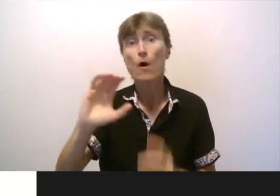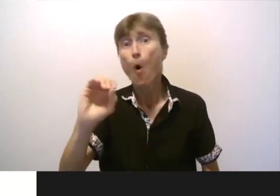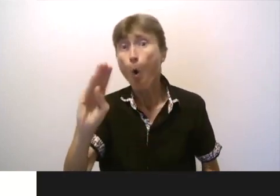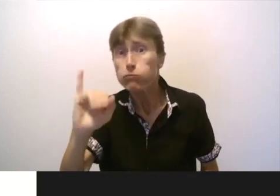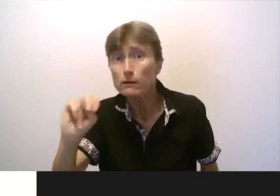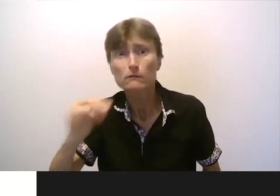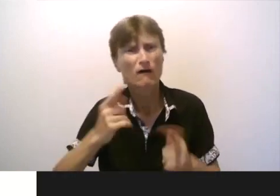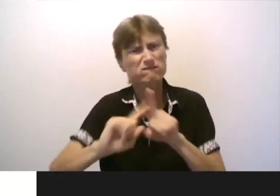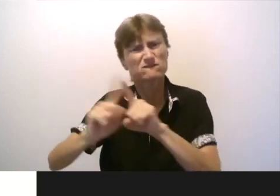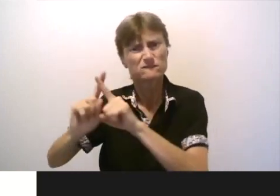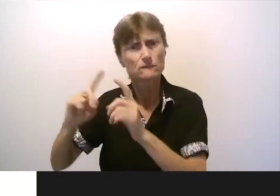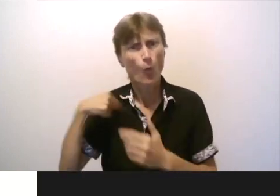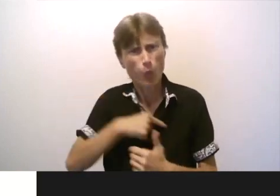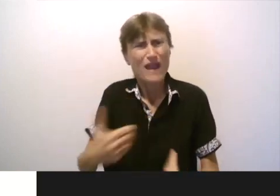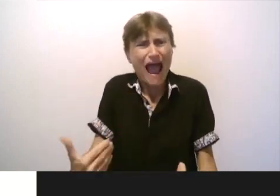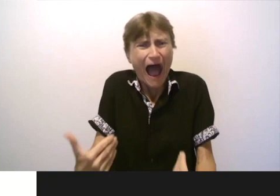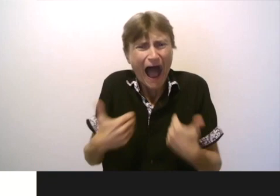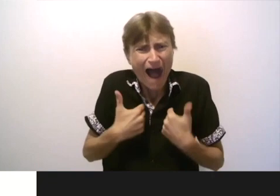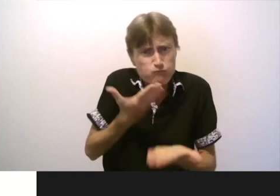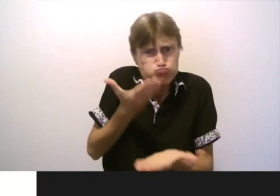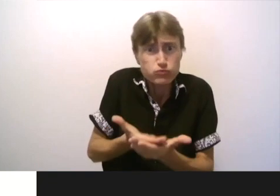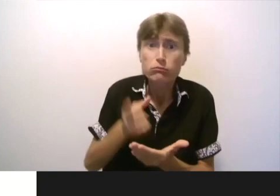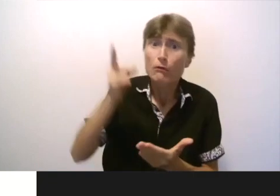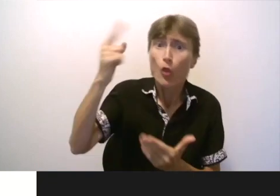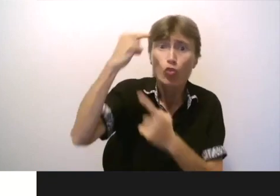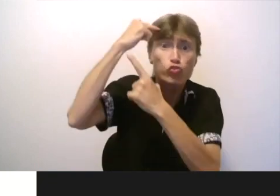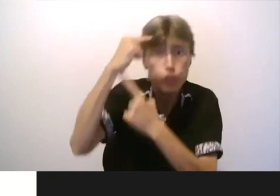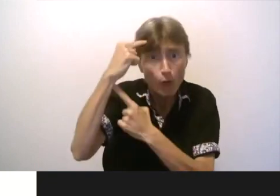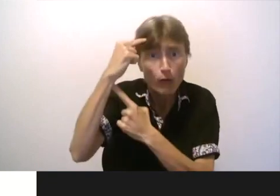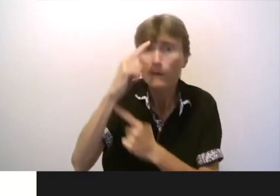of why those myths aren't real so why don't they want it it's a systemic